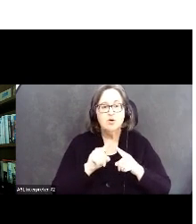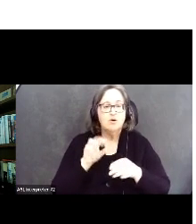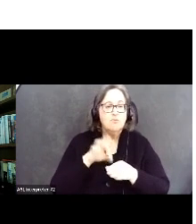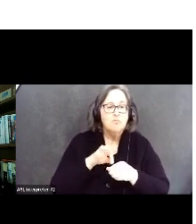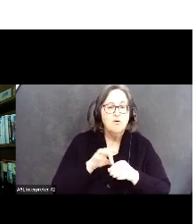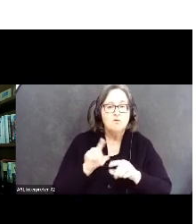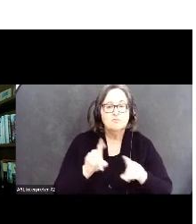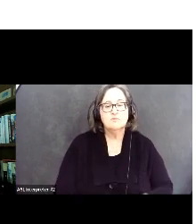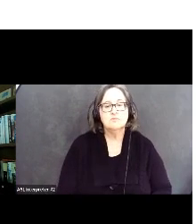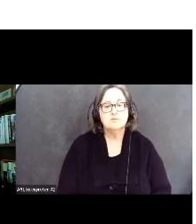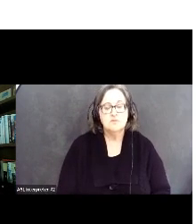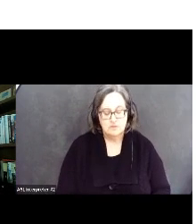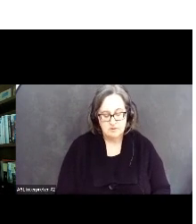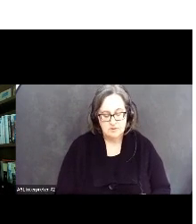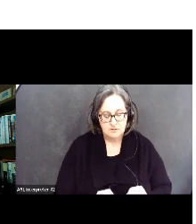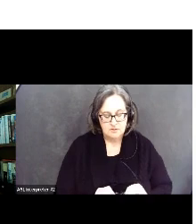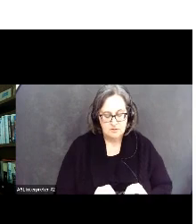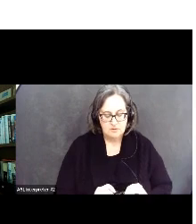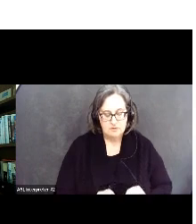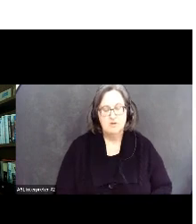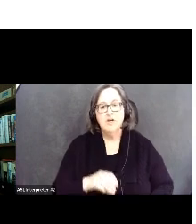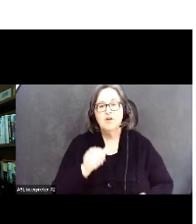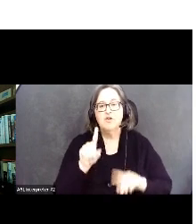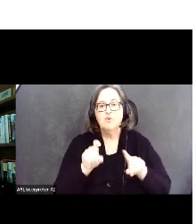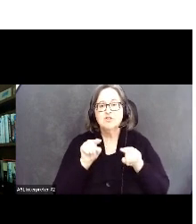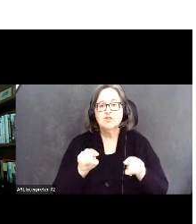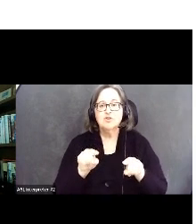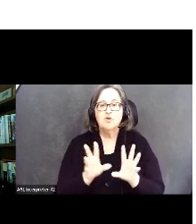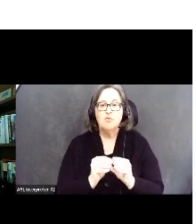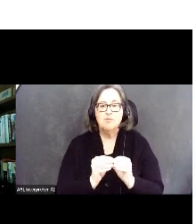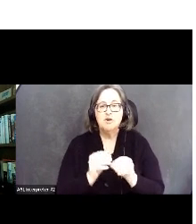questions during the Webinar. So that's to make sure you're paying attention. Just so you know.